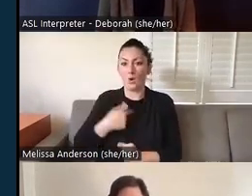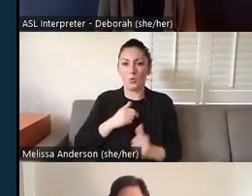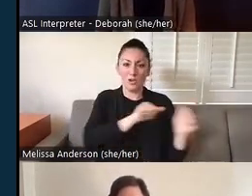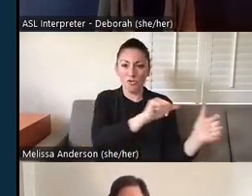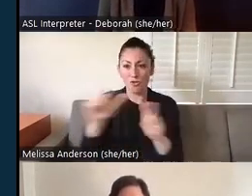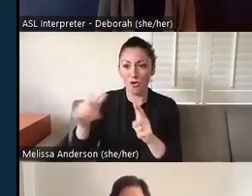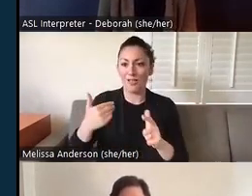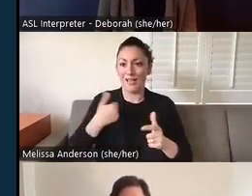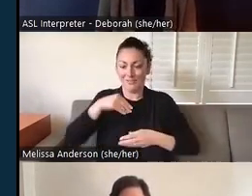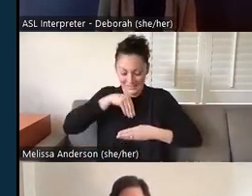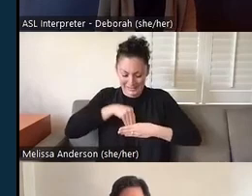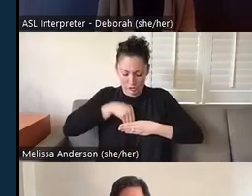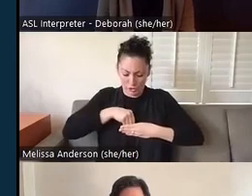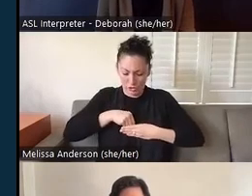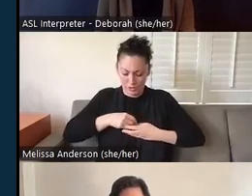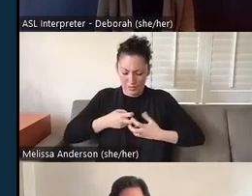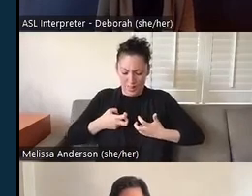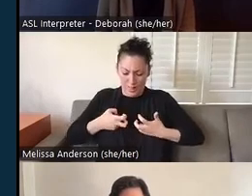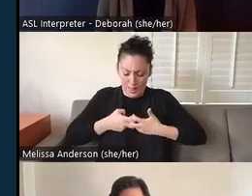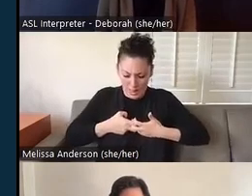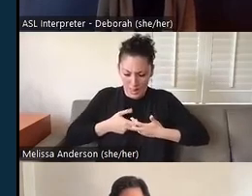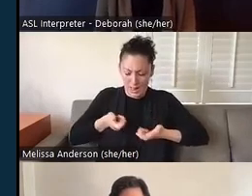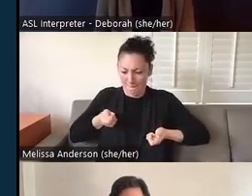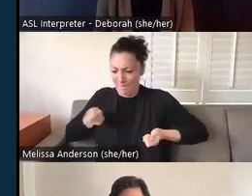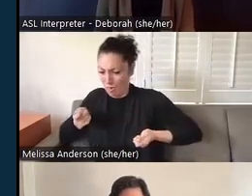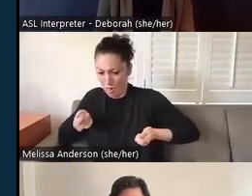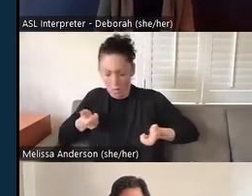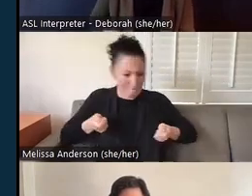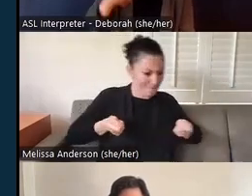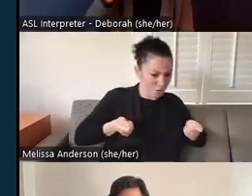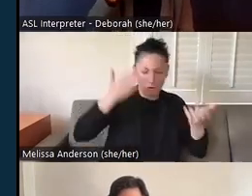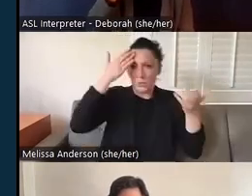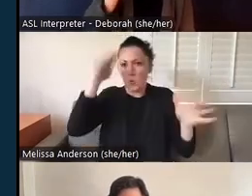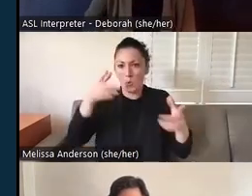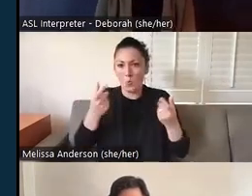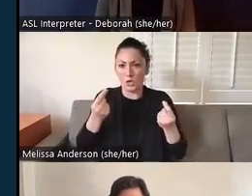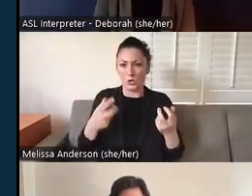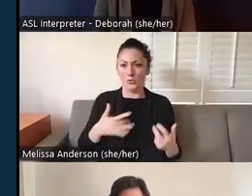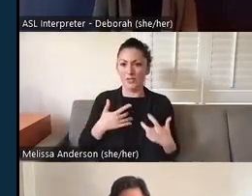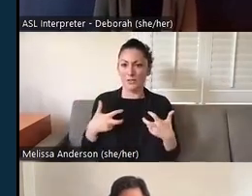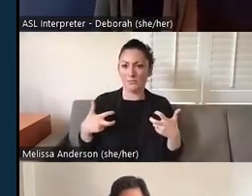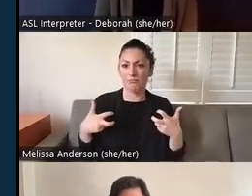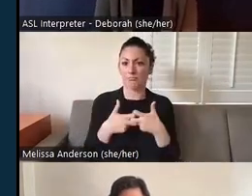And it's a pretty abstract concept that we all have this internal pull when we don't